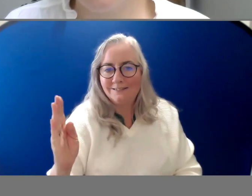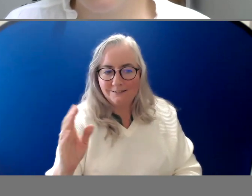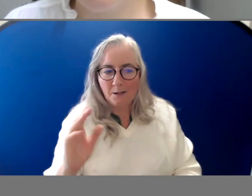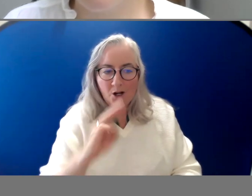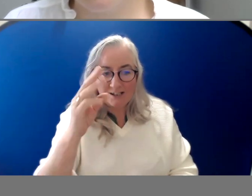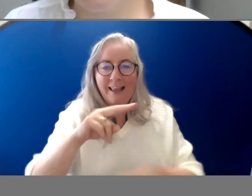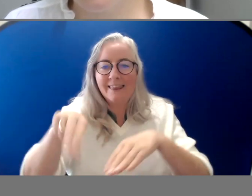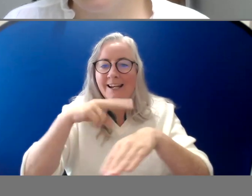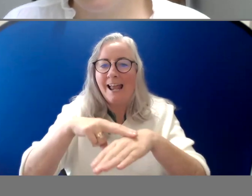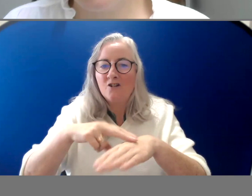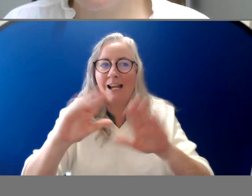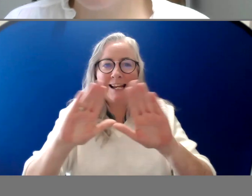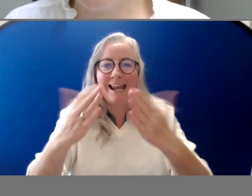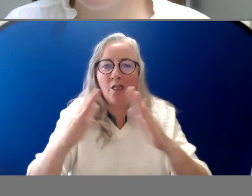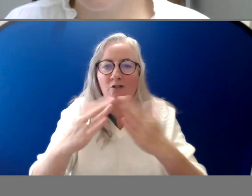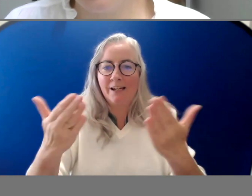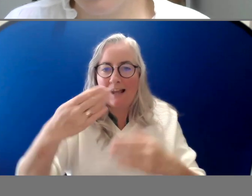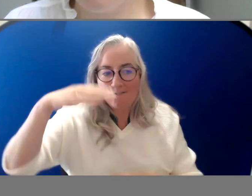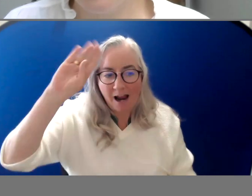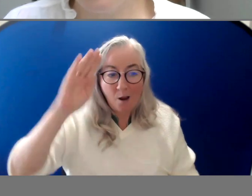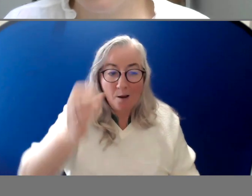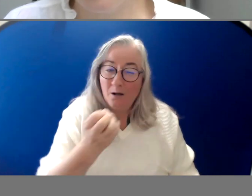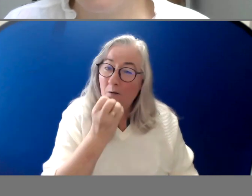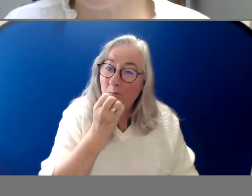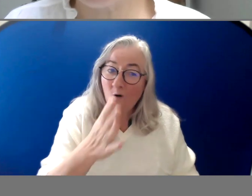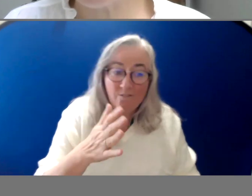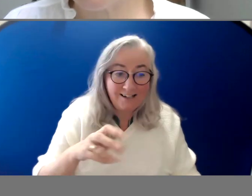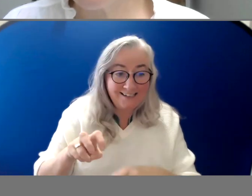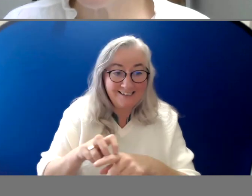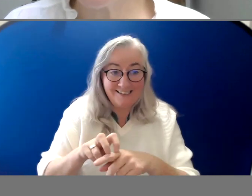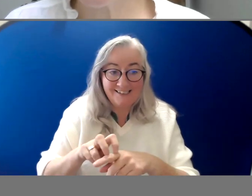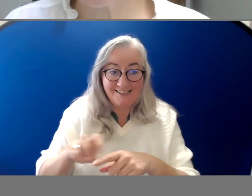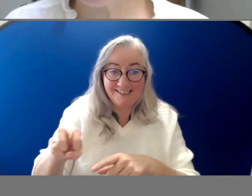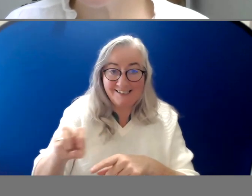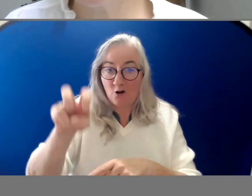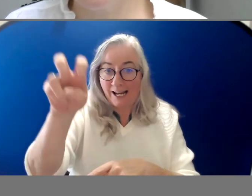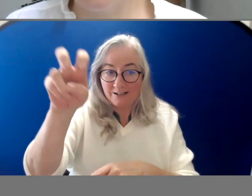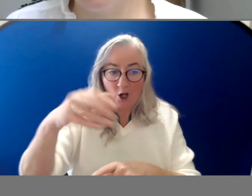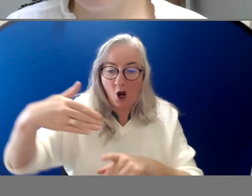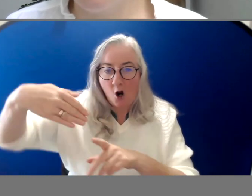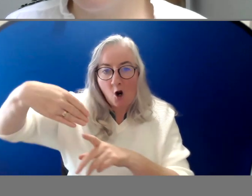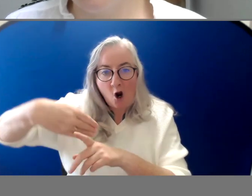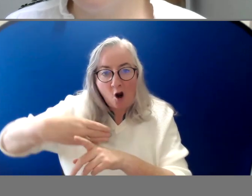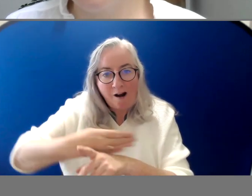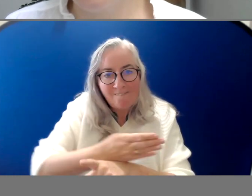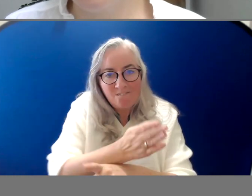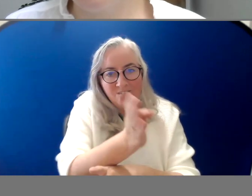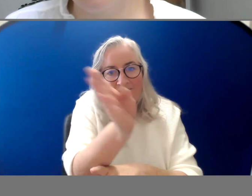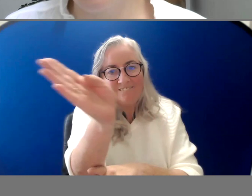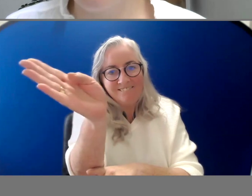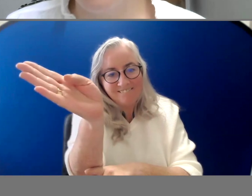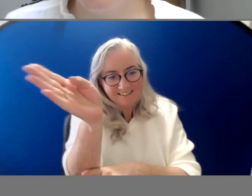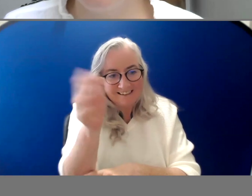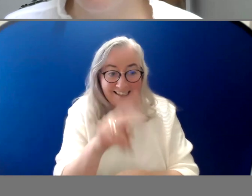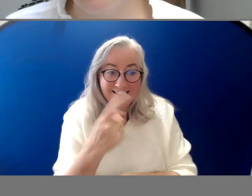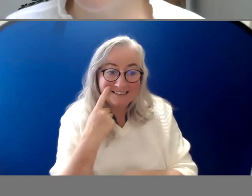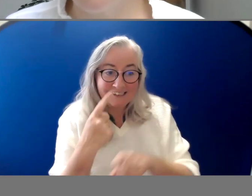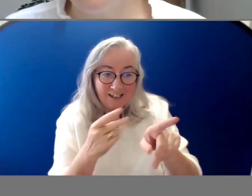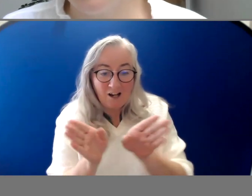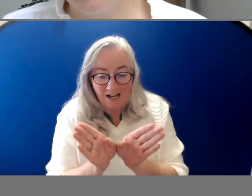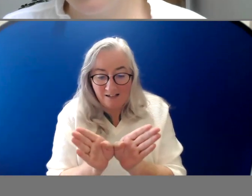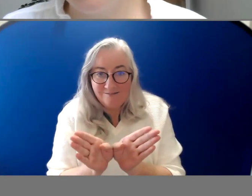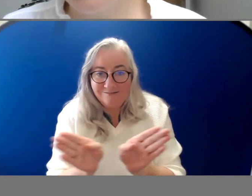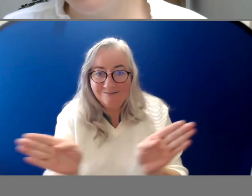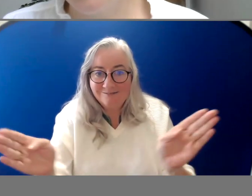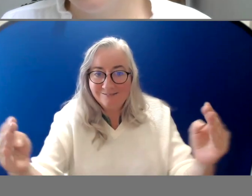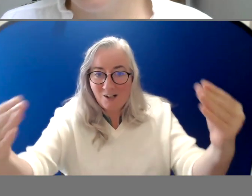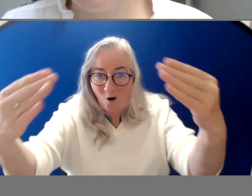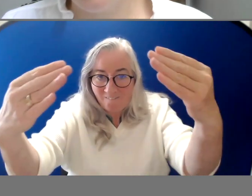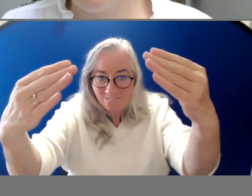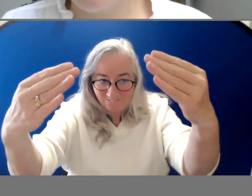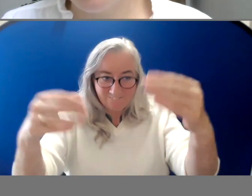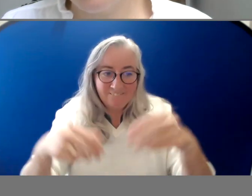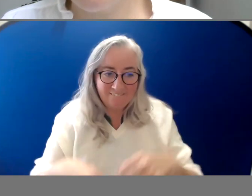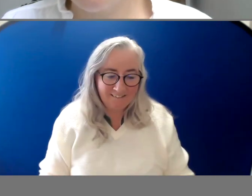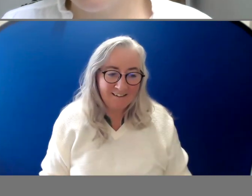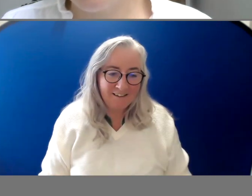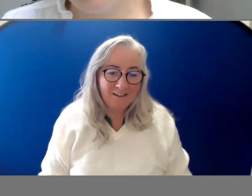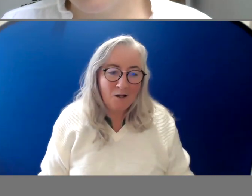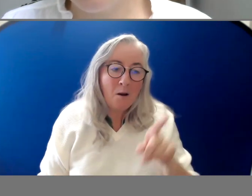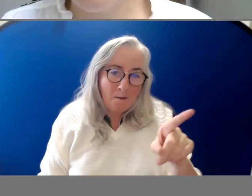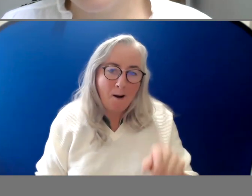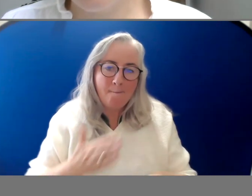Gallery of Ireland and beautiful staircase which is curved around a central vallum and my granny they